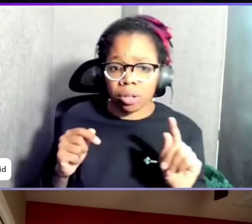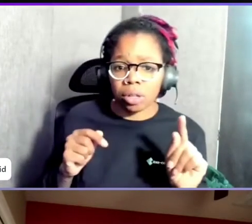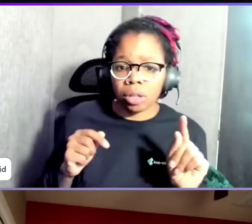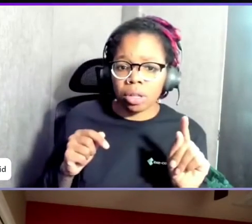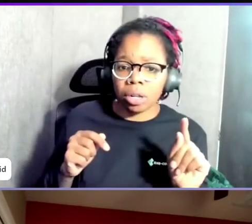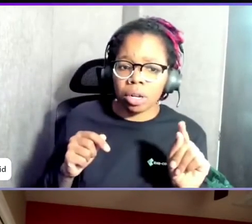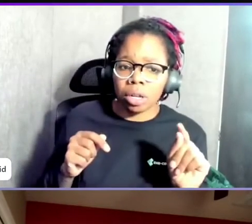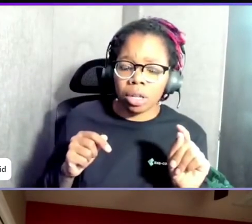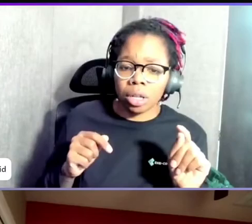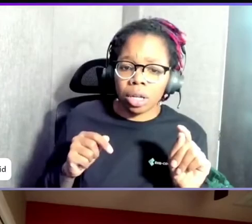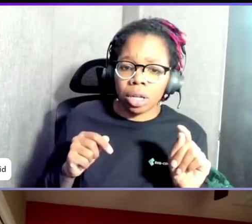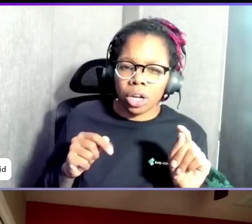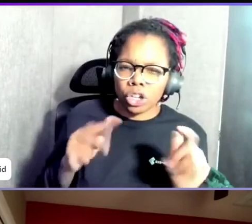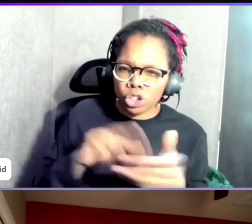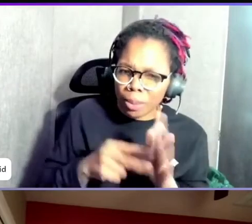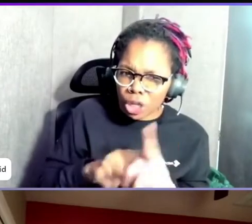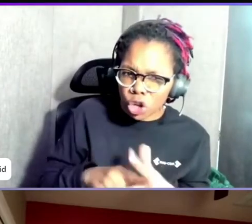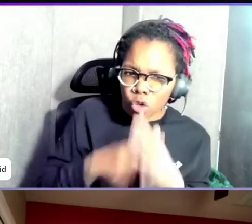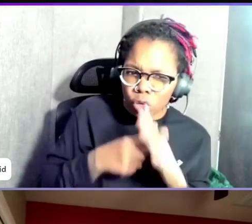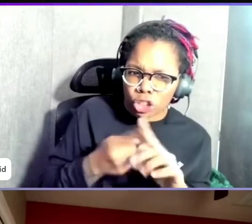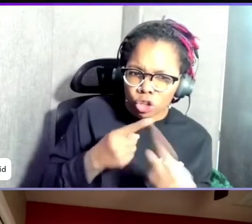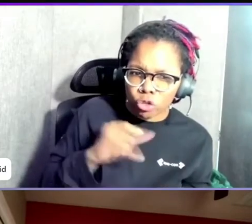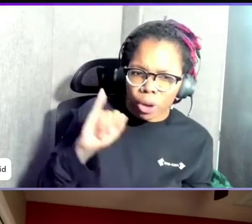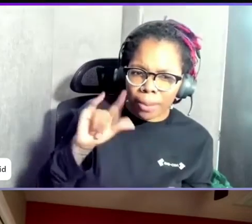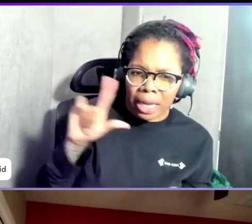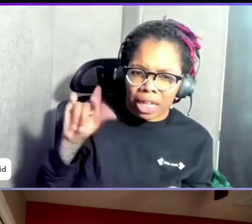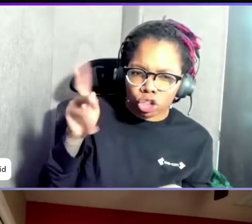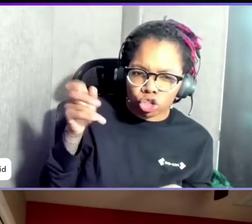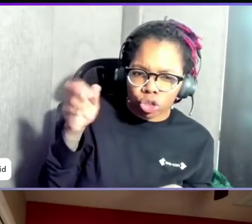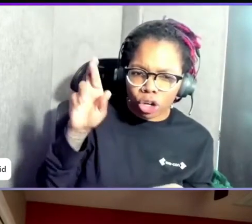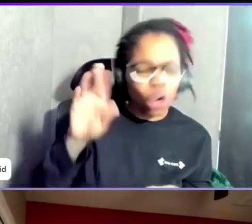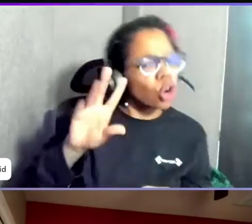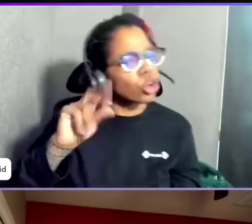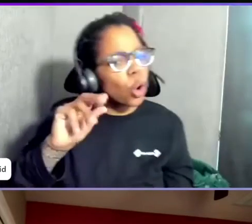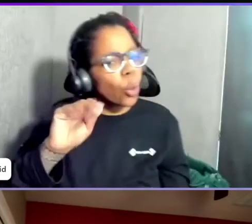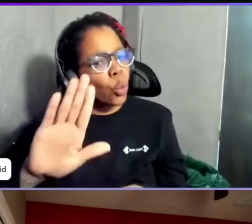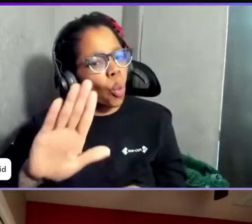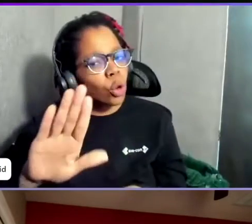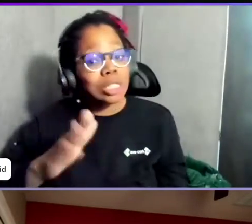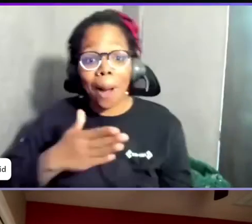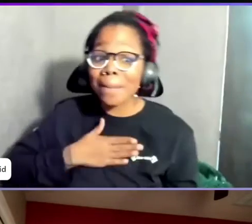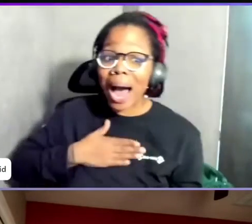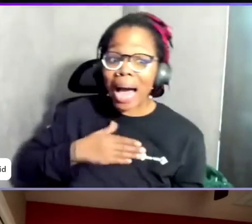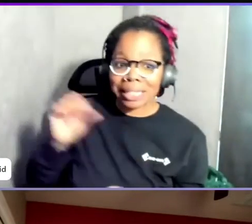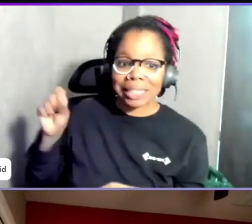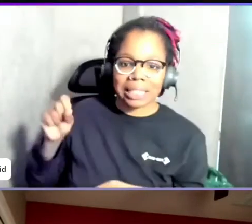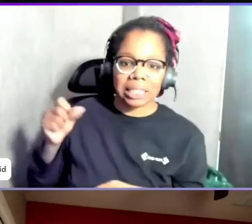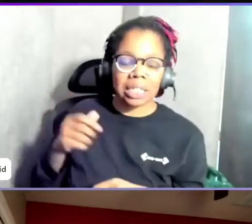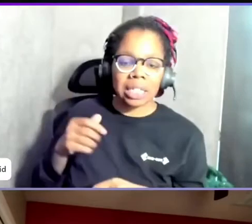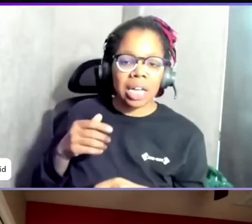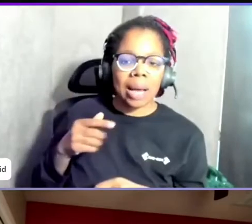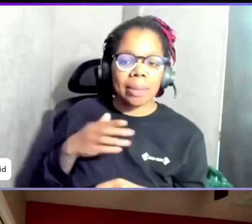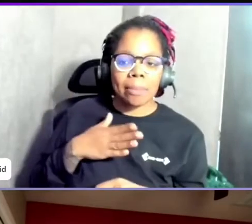can take a walk through the code, and mark out everything is commented out correct?